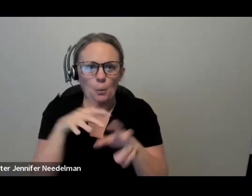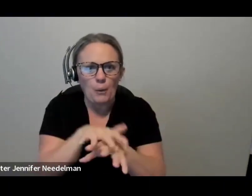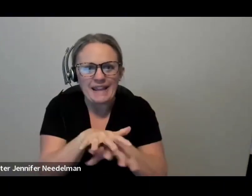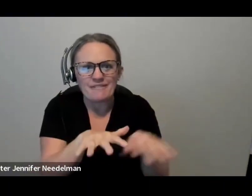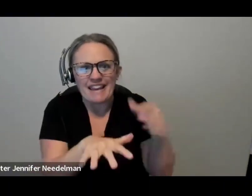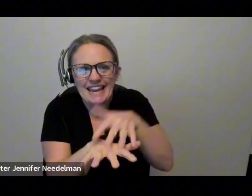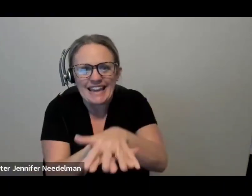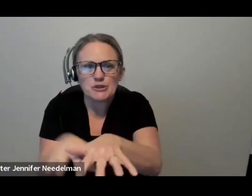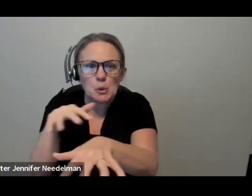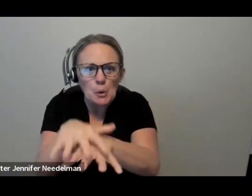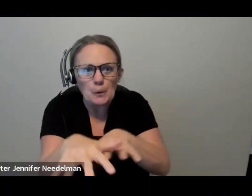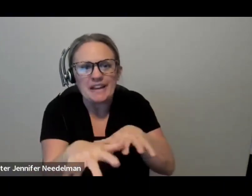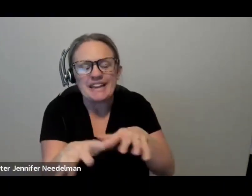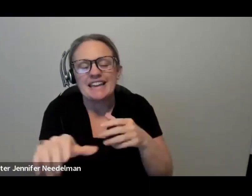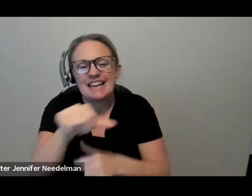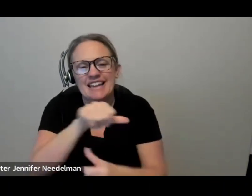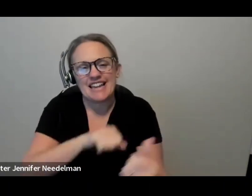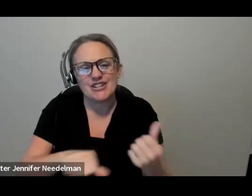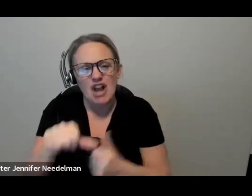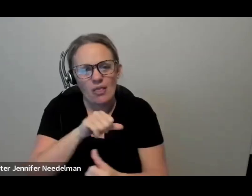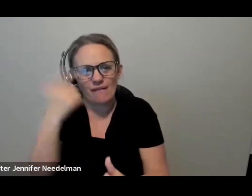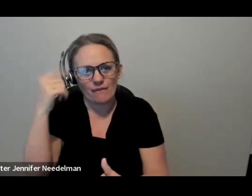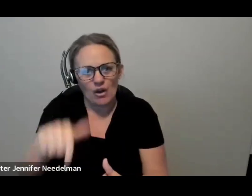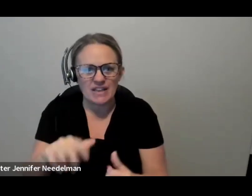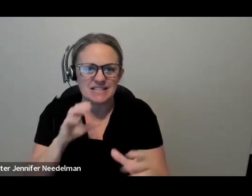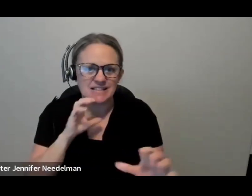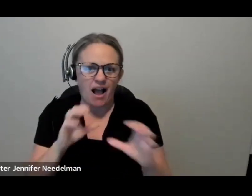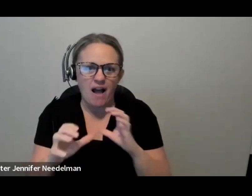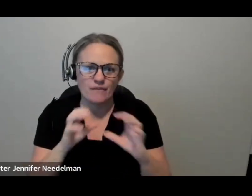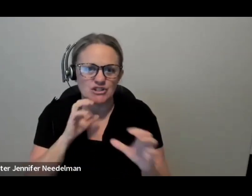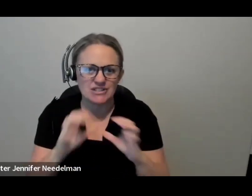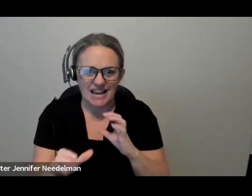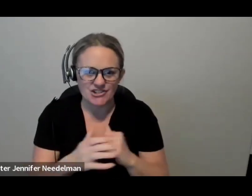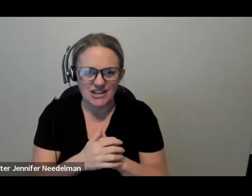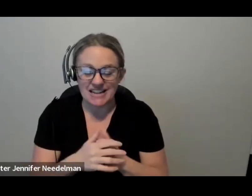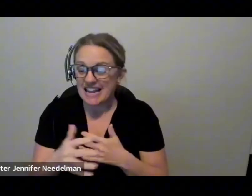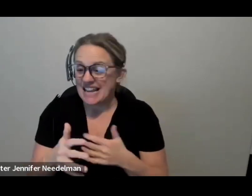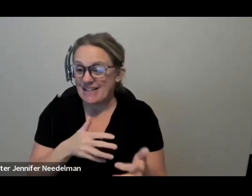and seamlessly for this conversation. Even though we didn't rehearse this everyone, but,